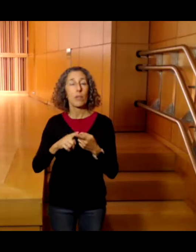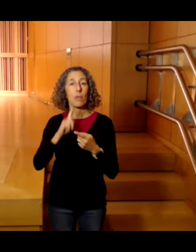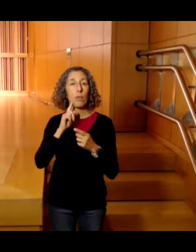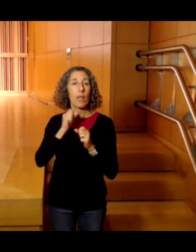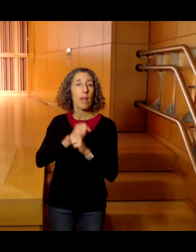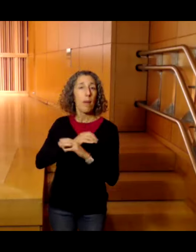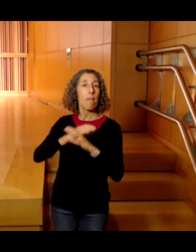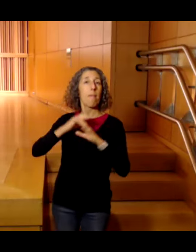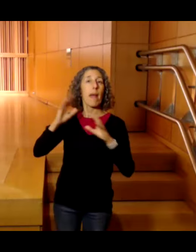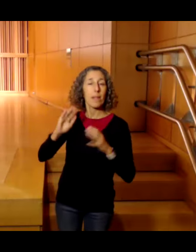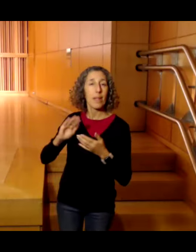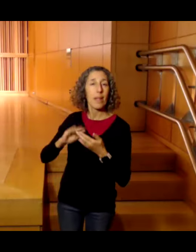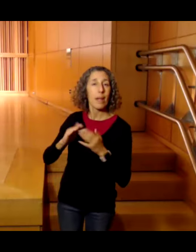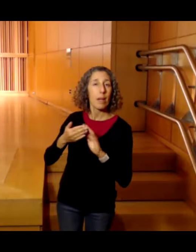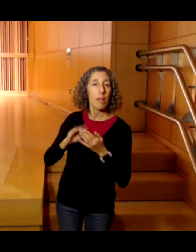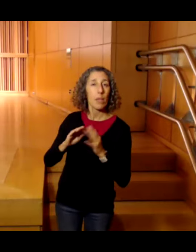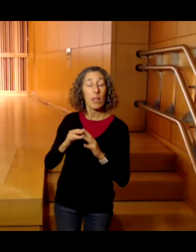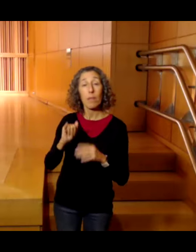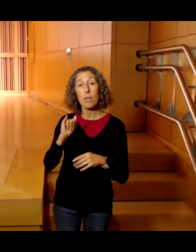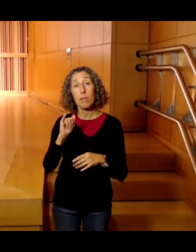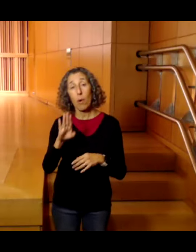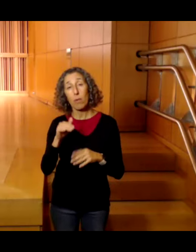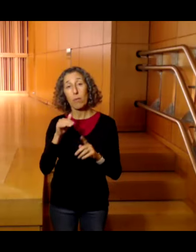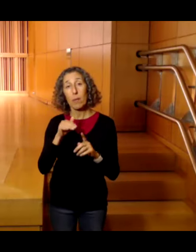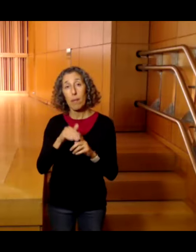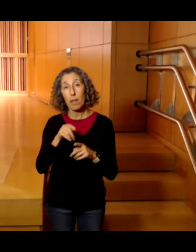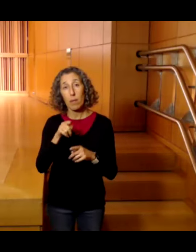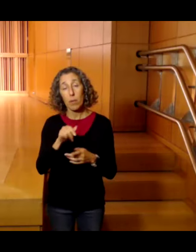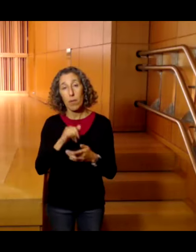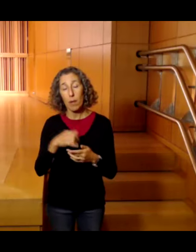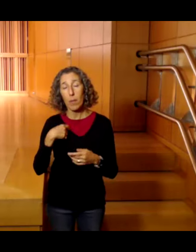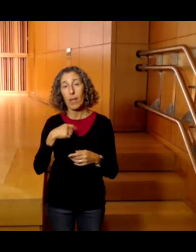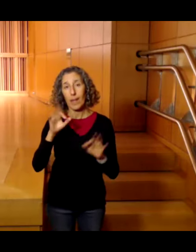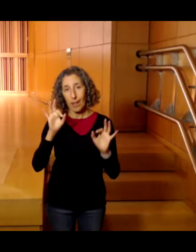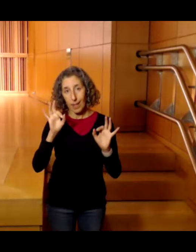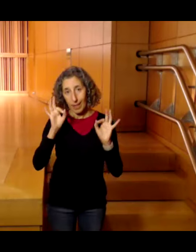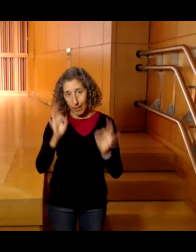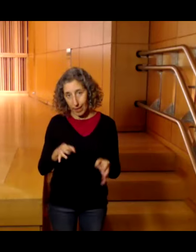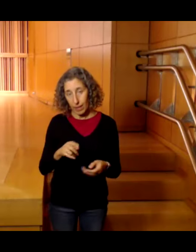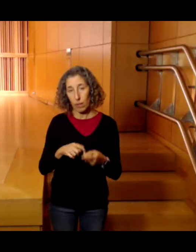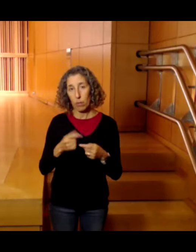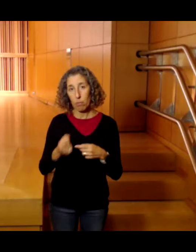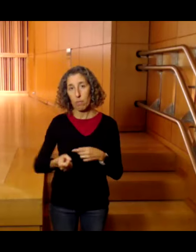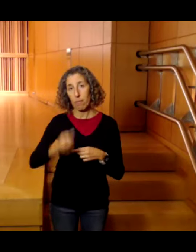James reminds us, even in his failures, that we desperately need to revivify our sense of communal belonging.